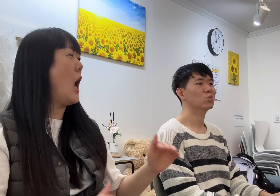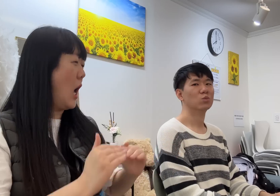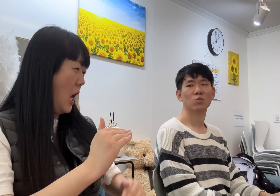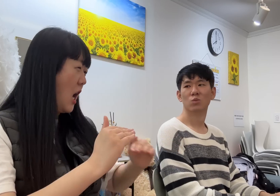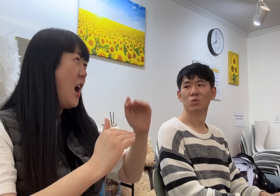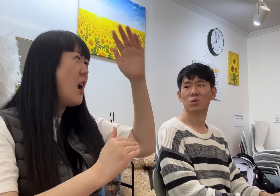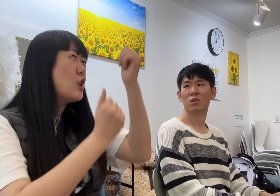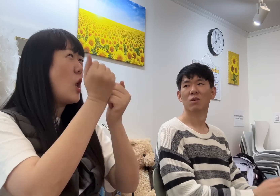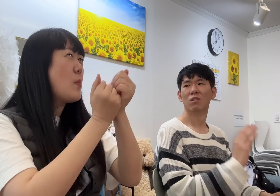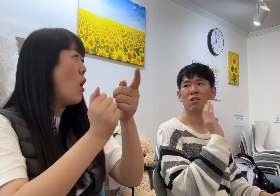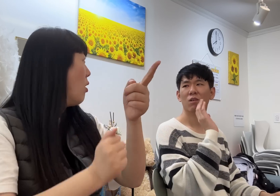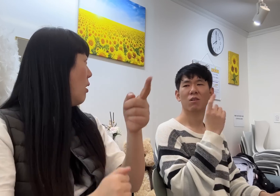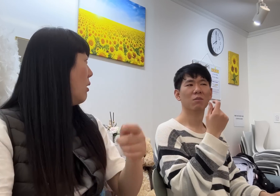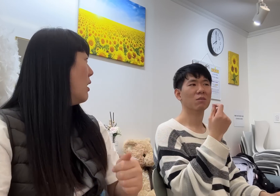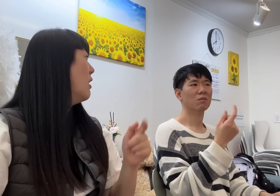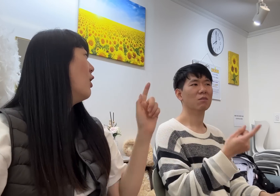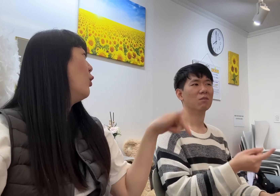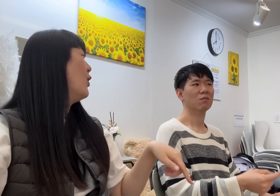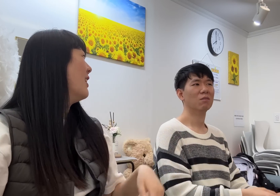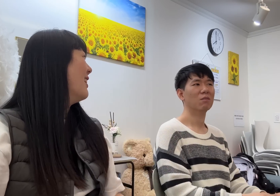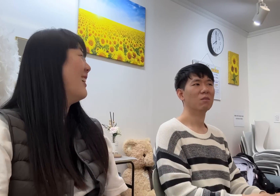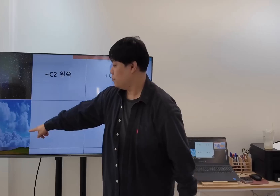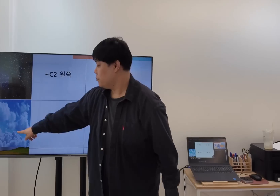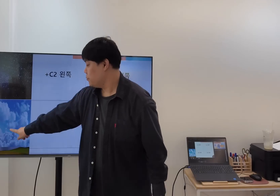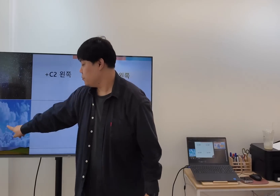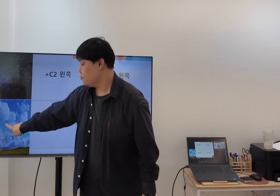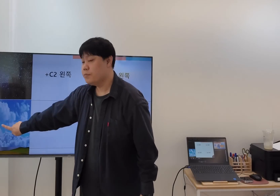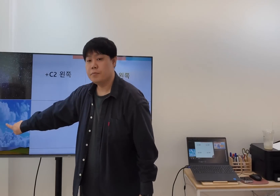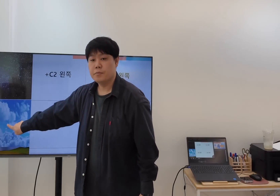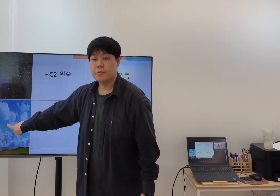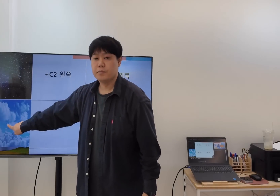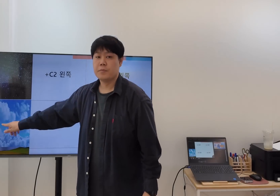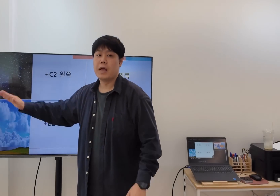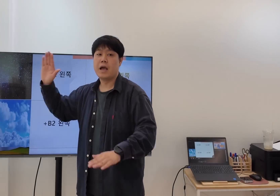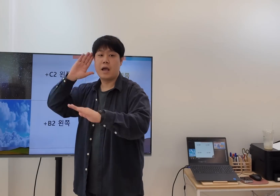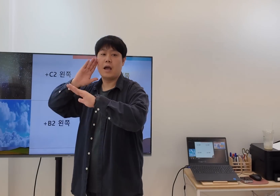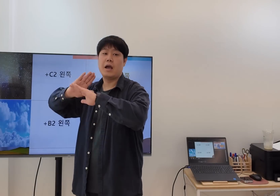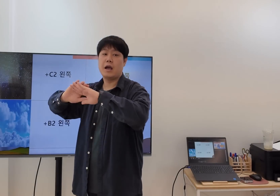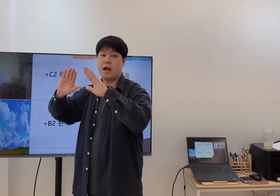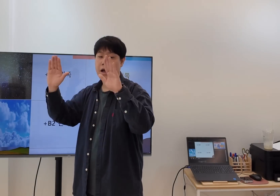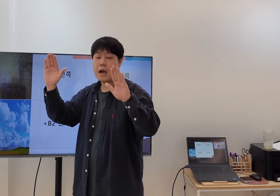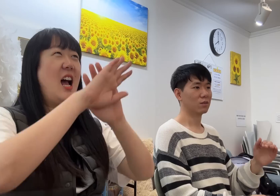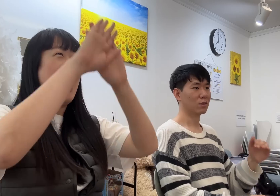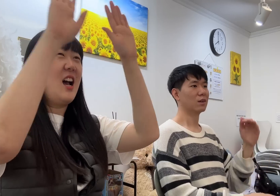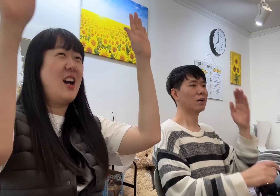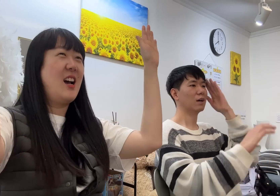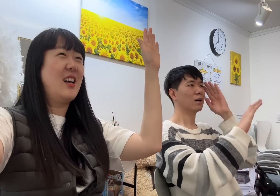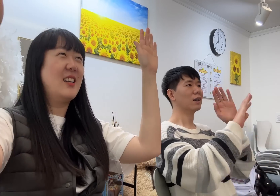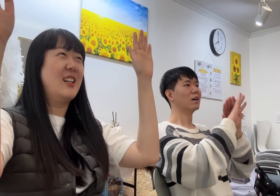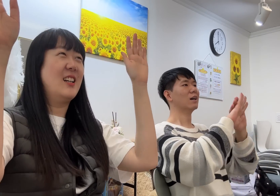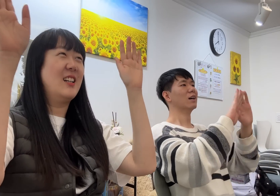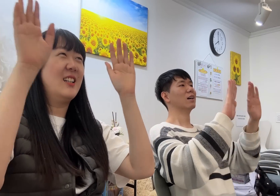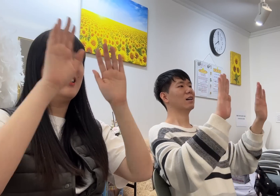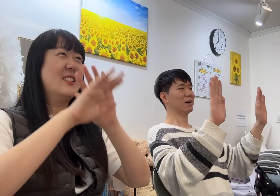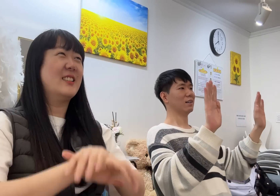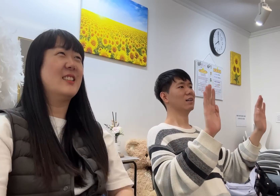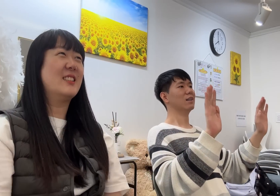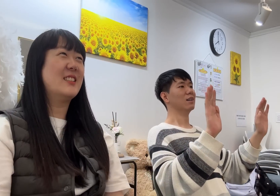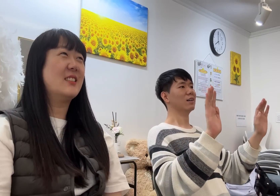Ah~ Can you explain it by dividing it into layers? / That's right, is this? sky. it's heaven.